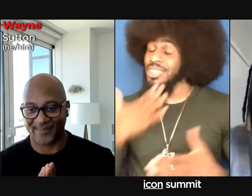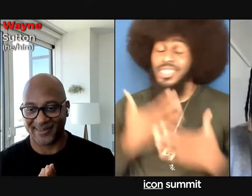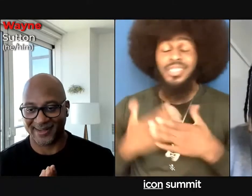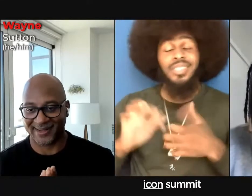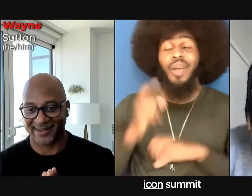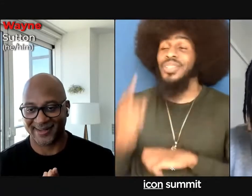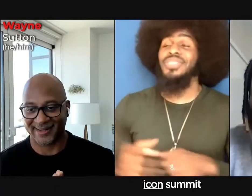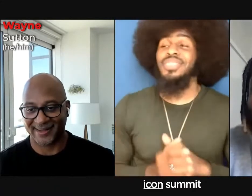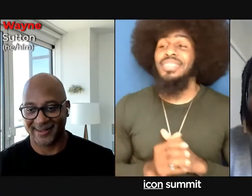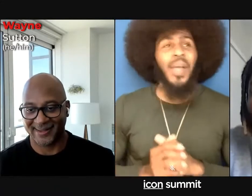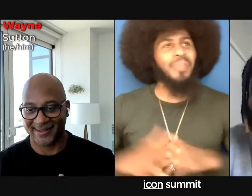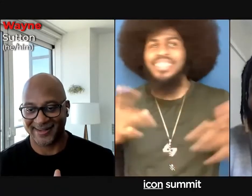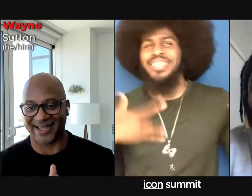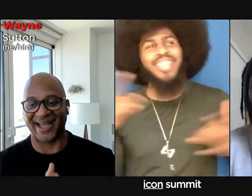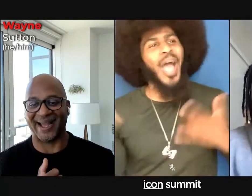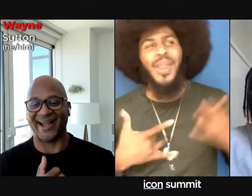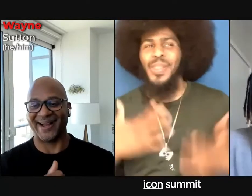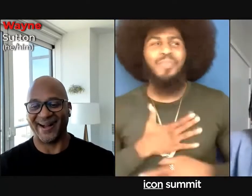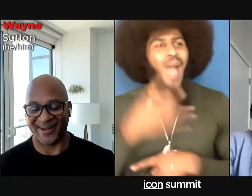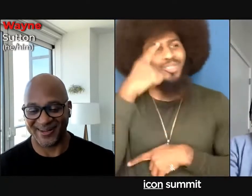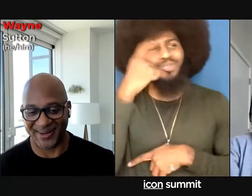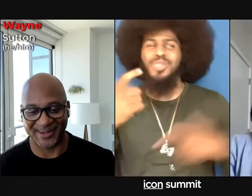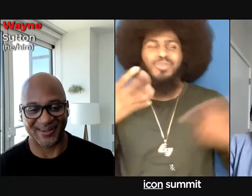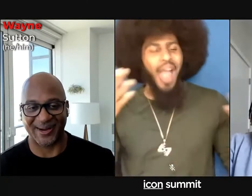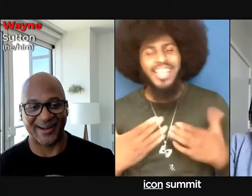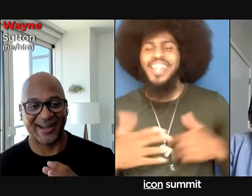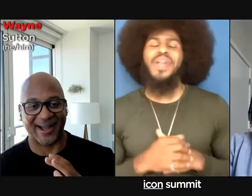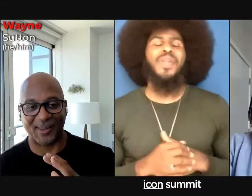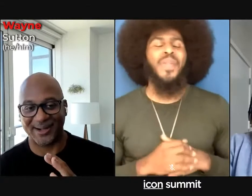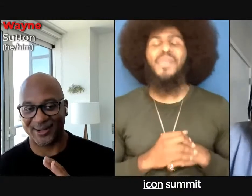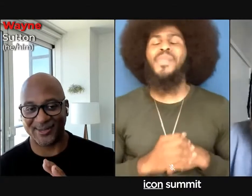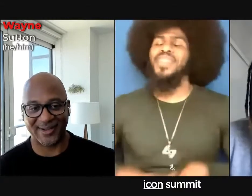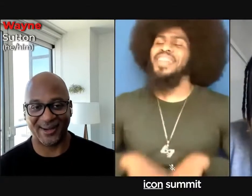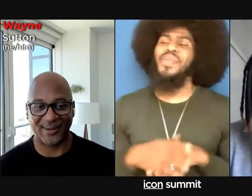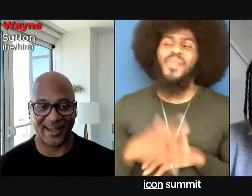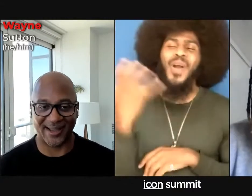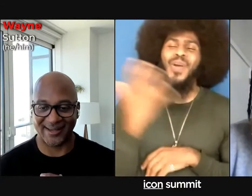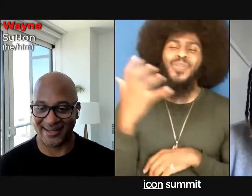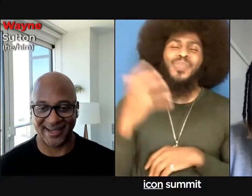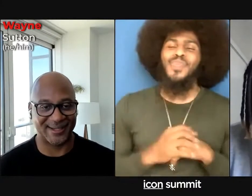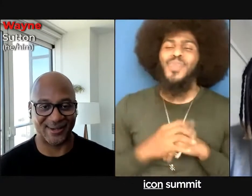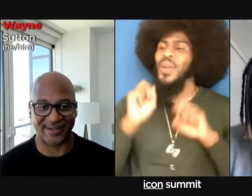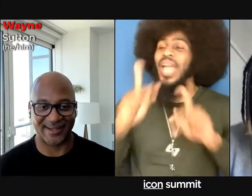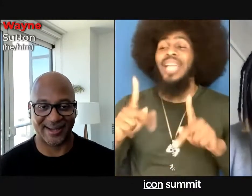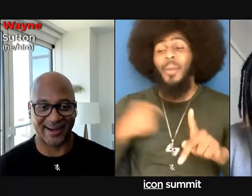You? Man, I'm excited. This is my dream. Awesome. Well, I'm going to close my video and the stage is yours.